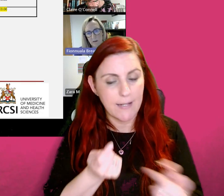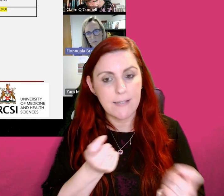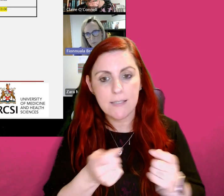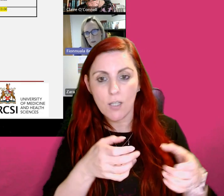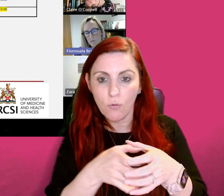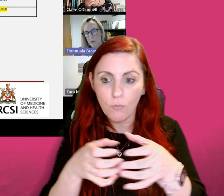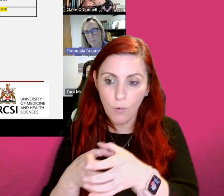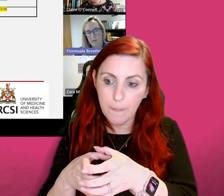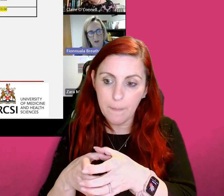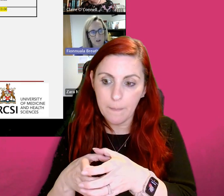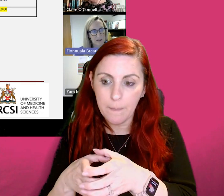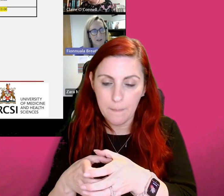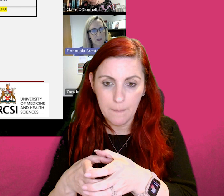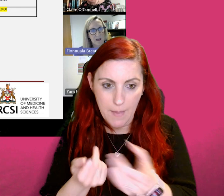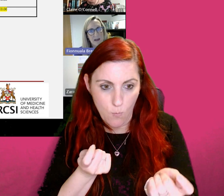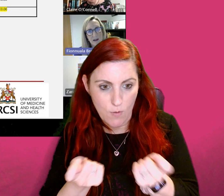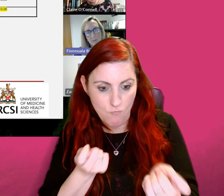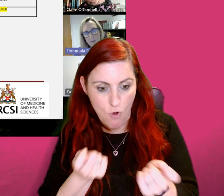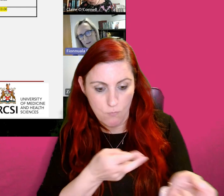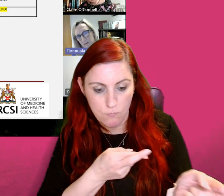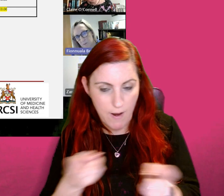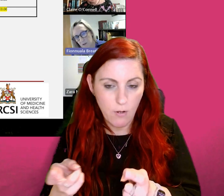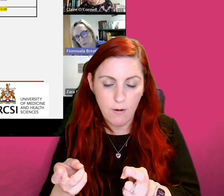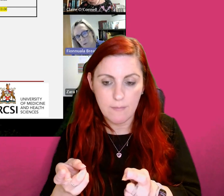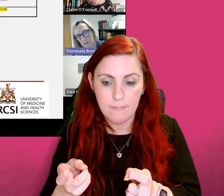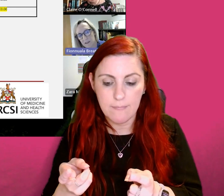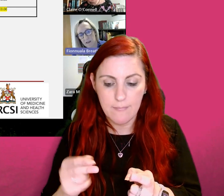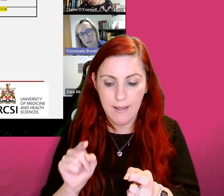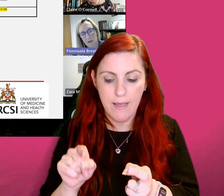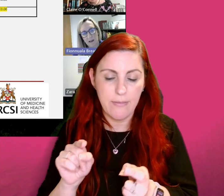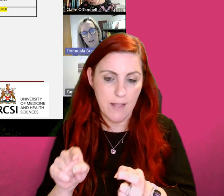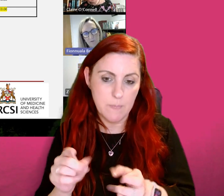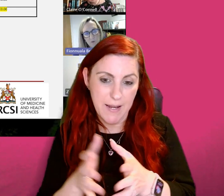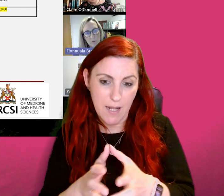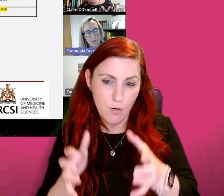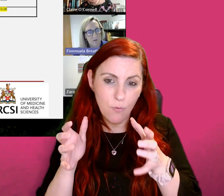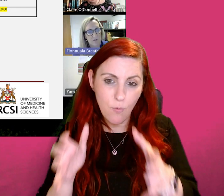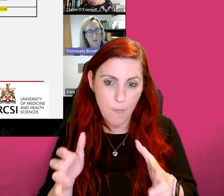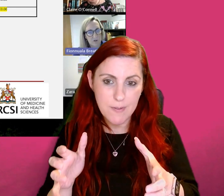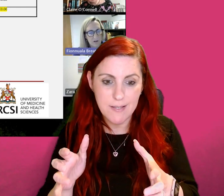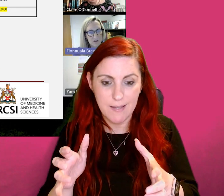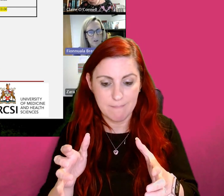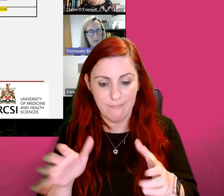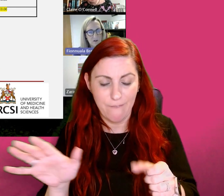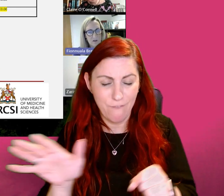that we we run periodically um and that's been enormously informative for the direction that